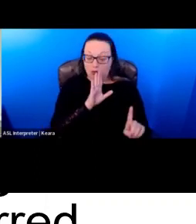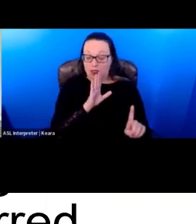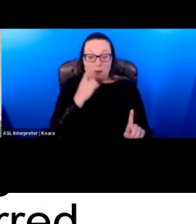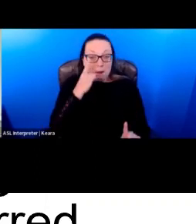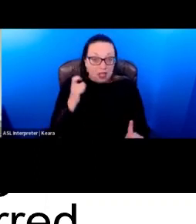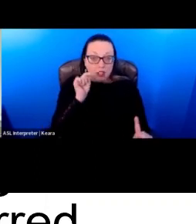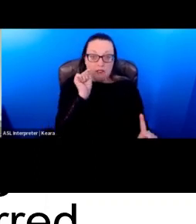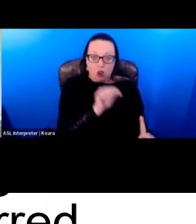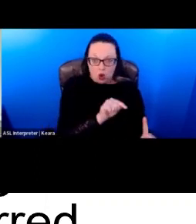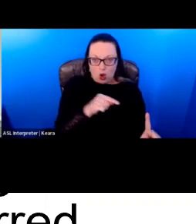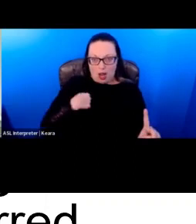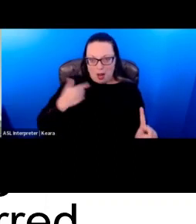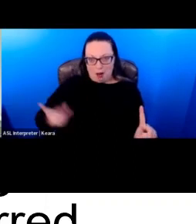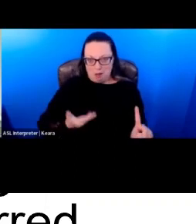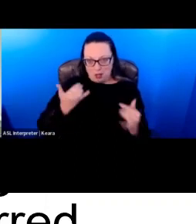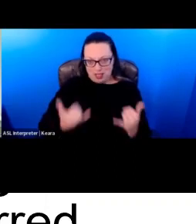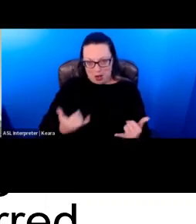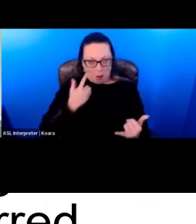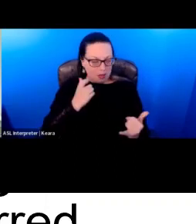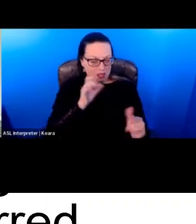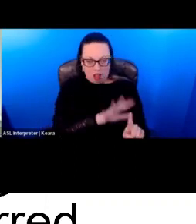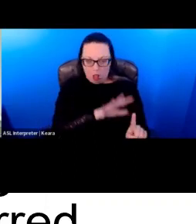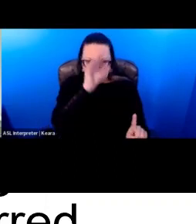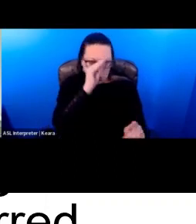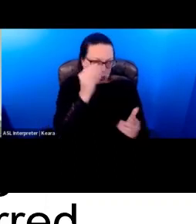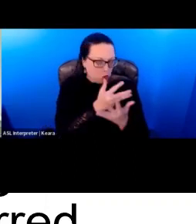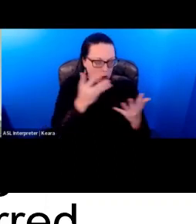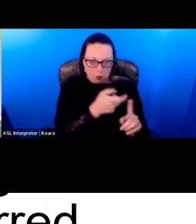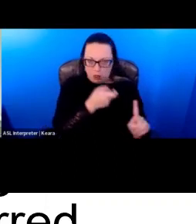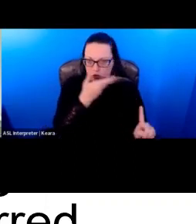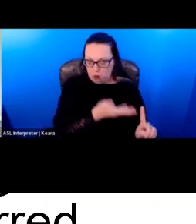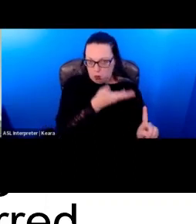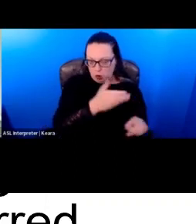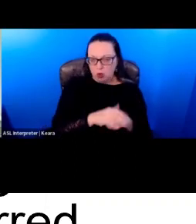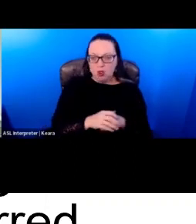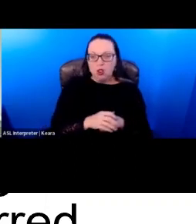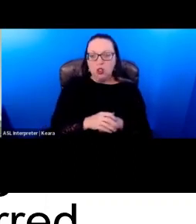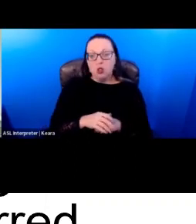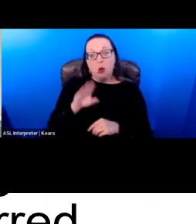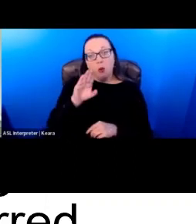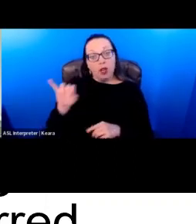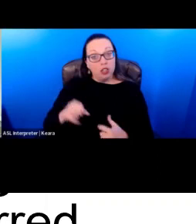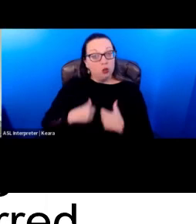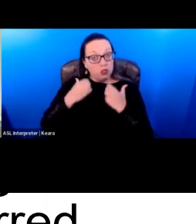learned from her. So as brain injury survivors, we can have mentors who helped us learn how